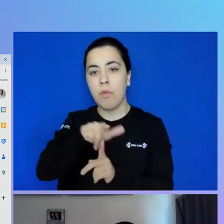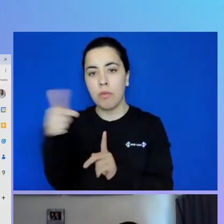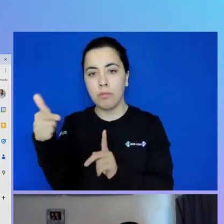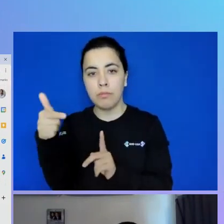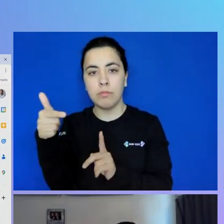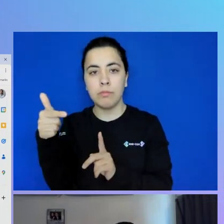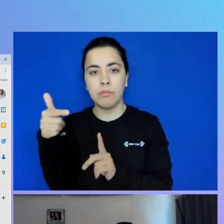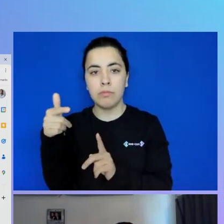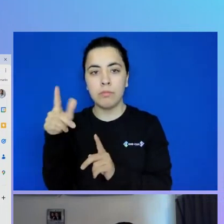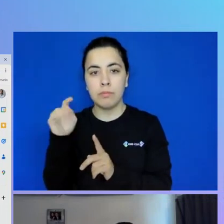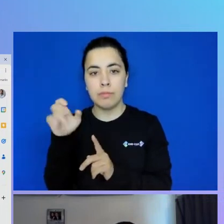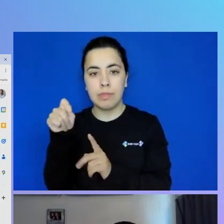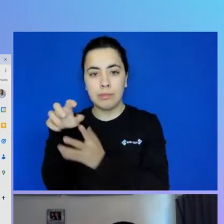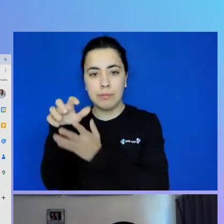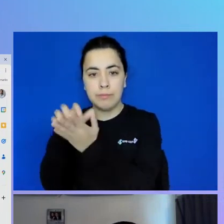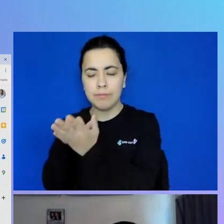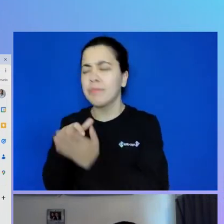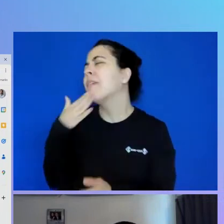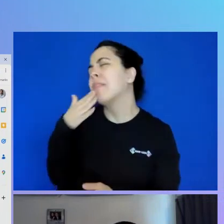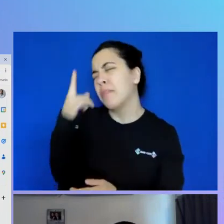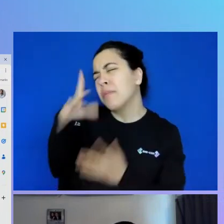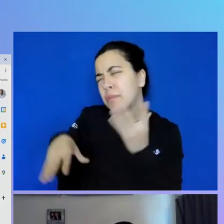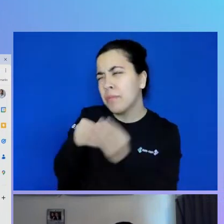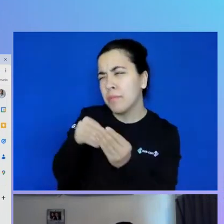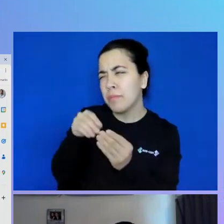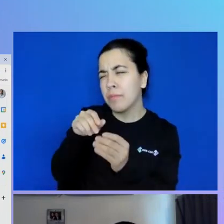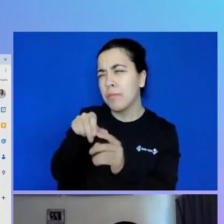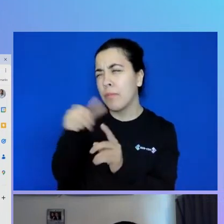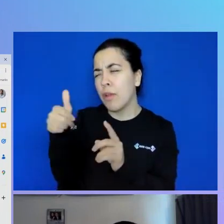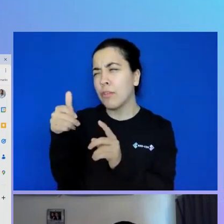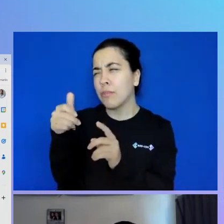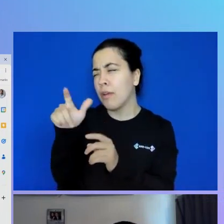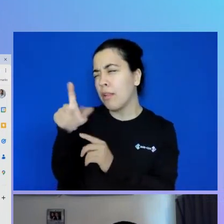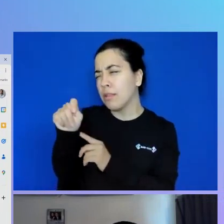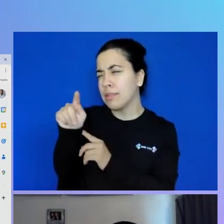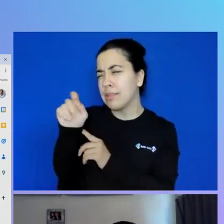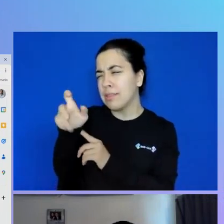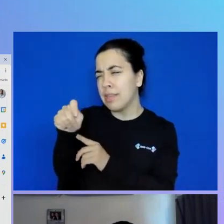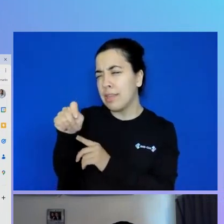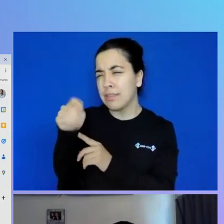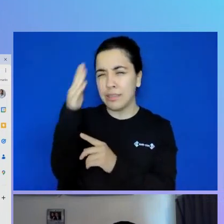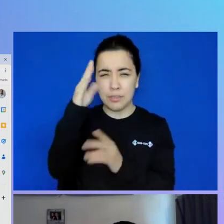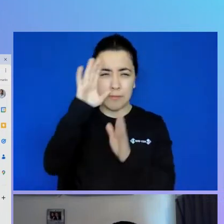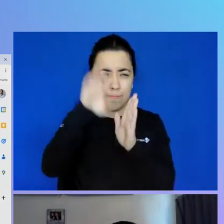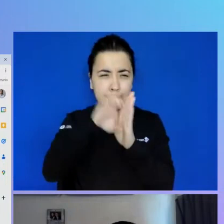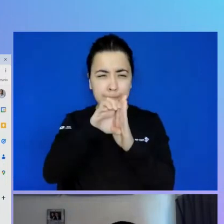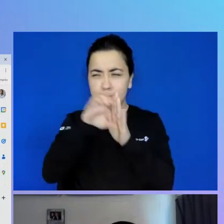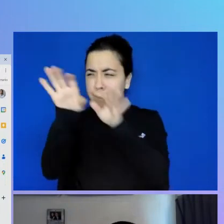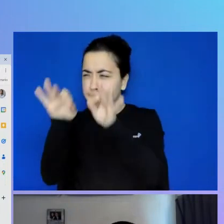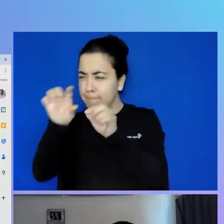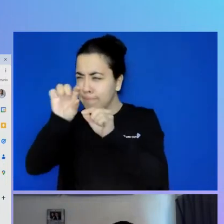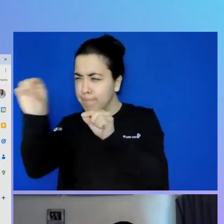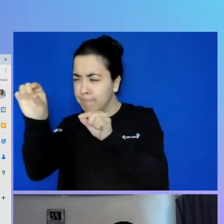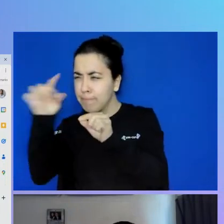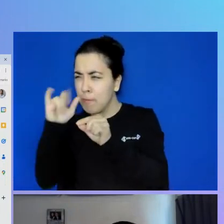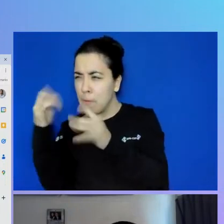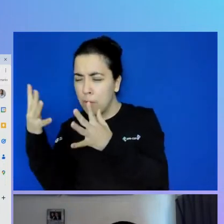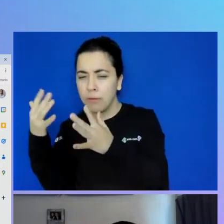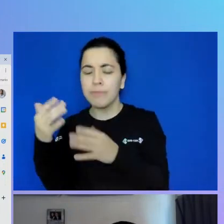adding alt text. I know a lot of developers that are blind.